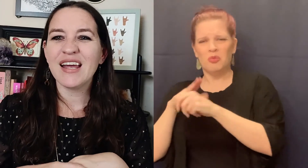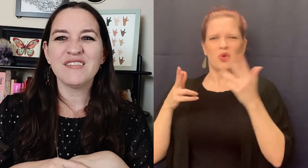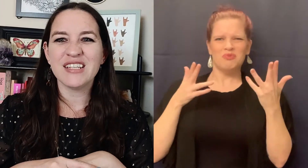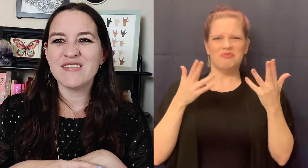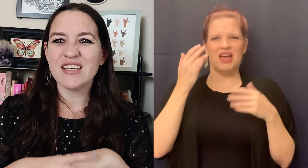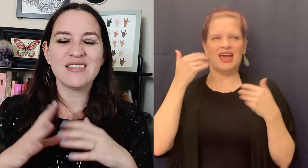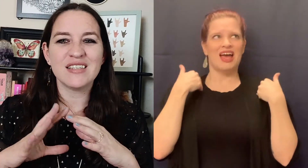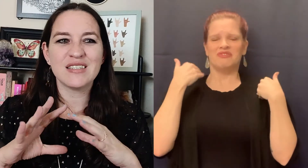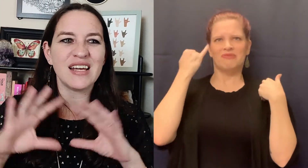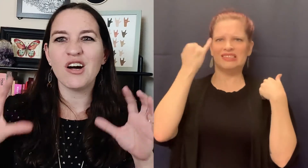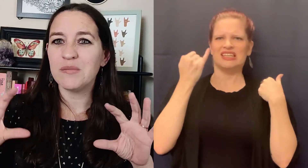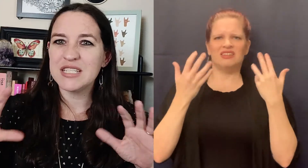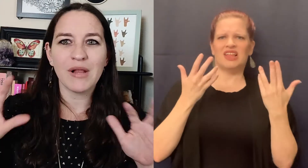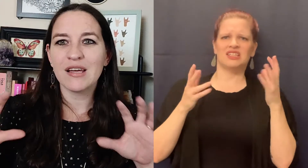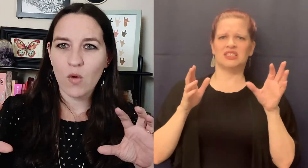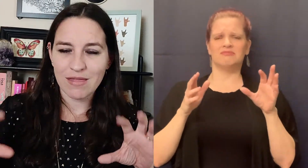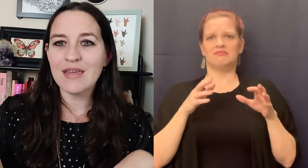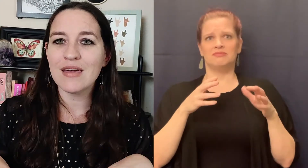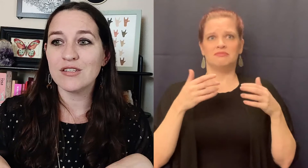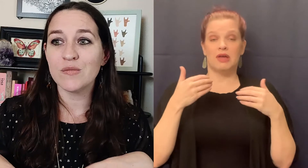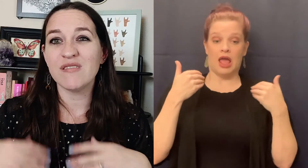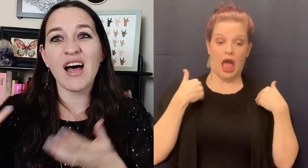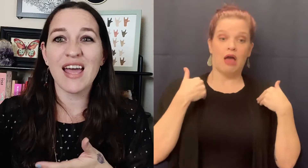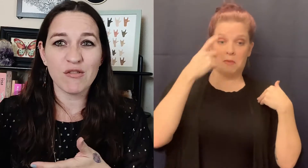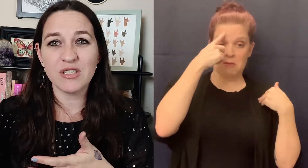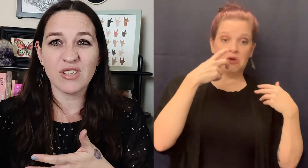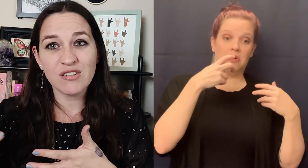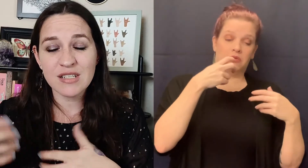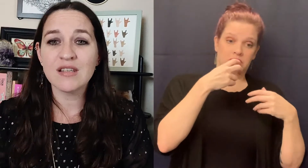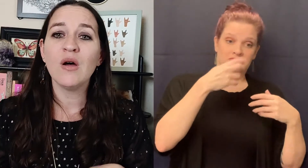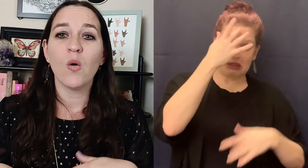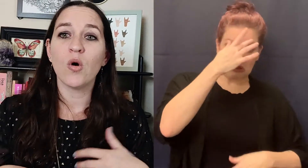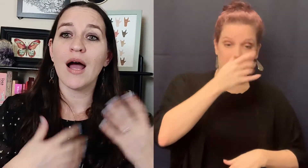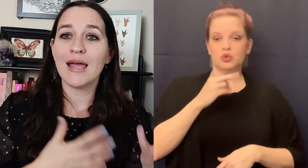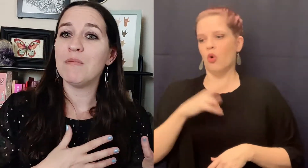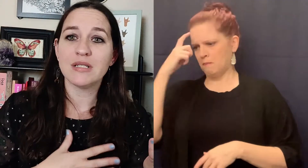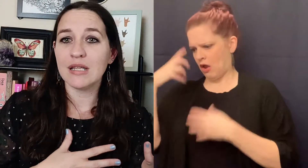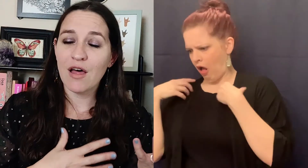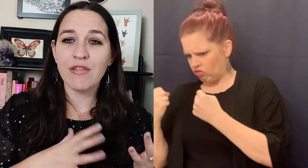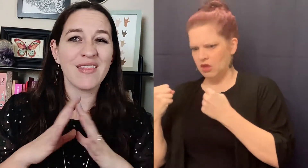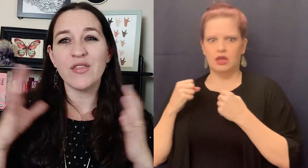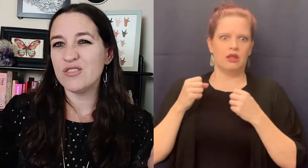It kind of gives us this dichotomous, black and white thinking, in terms of I have a mental illness or I am mentally healthy and that there's no